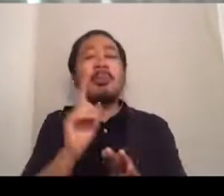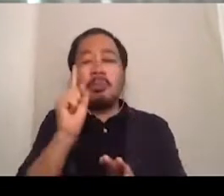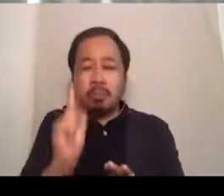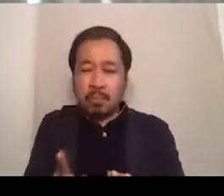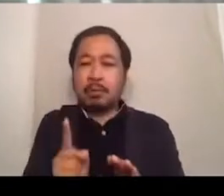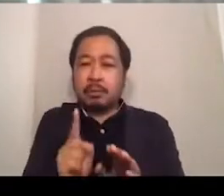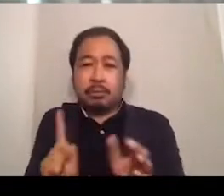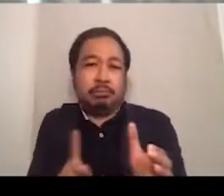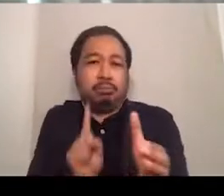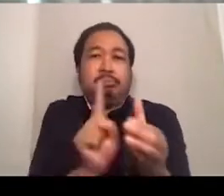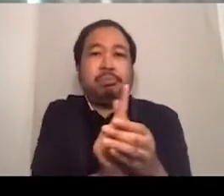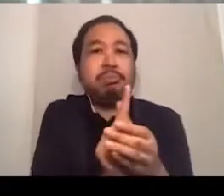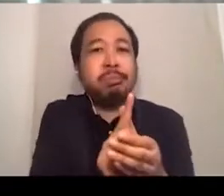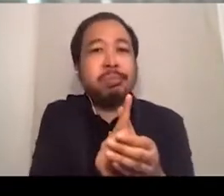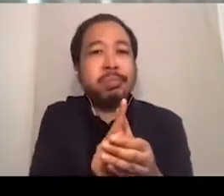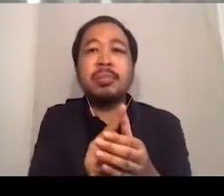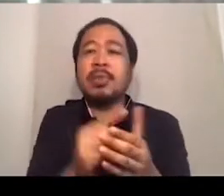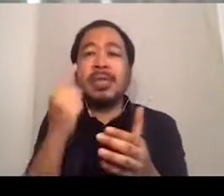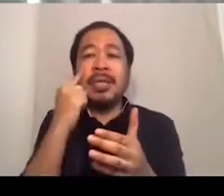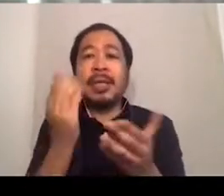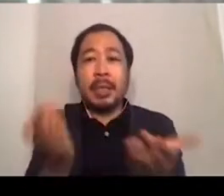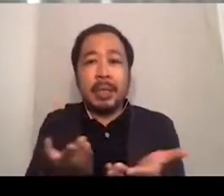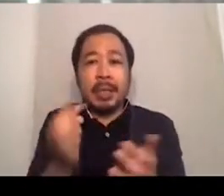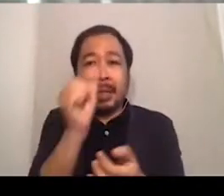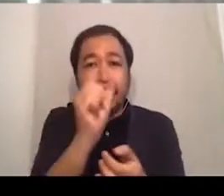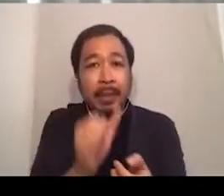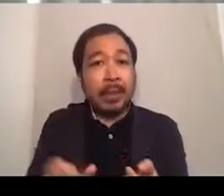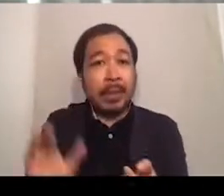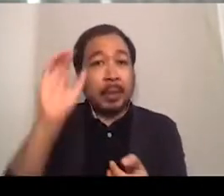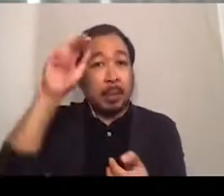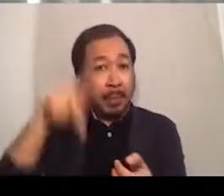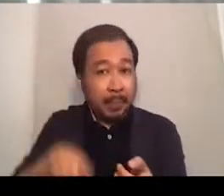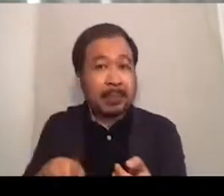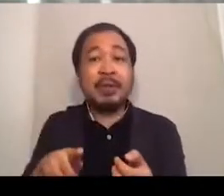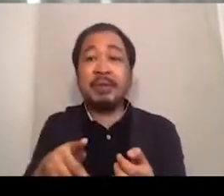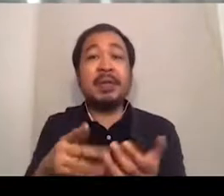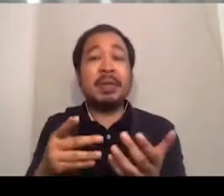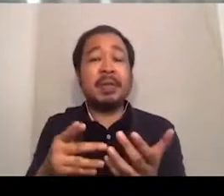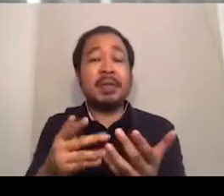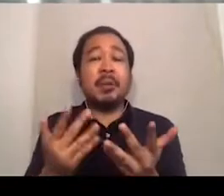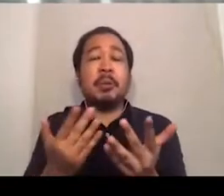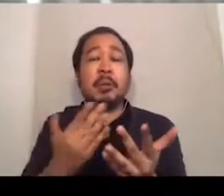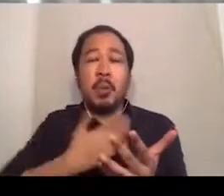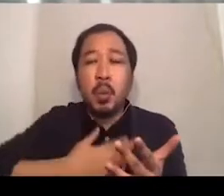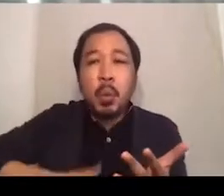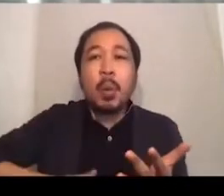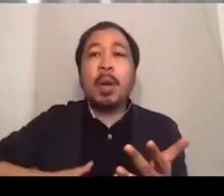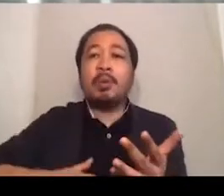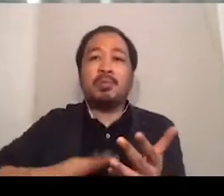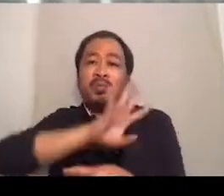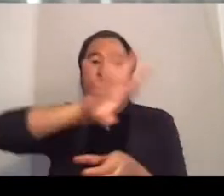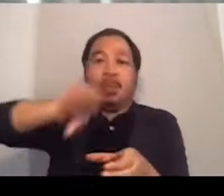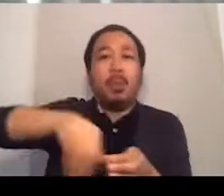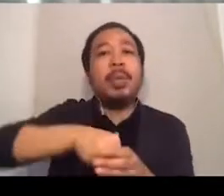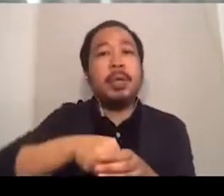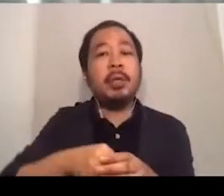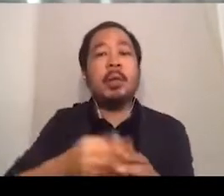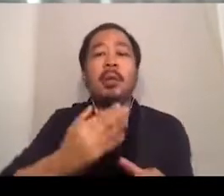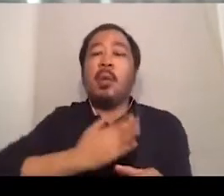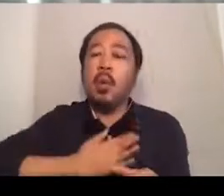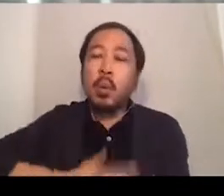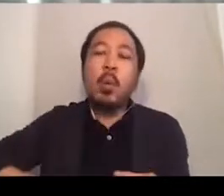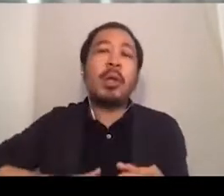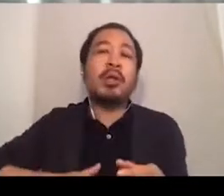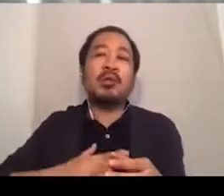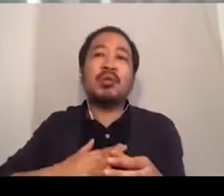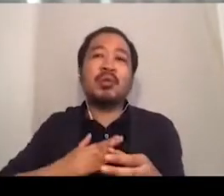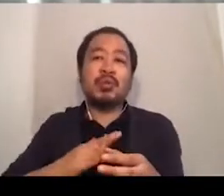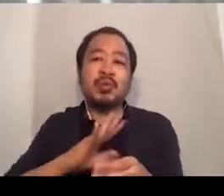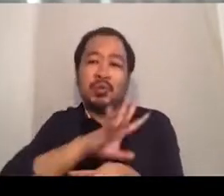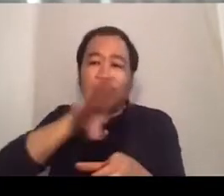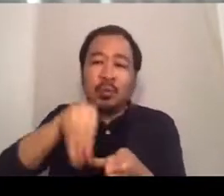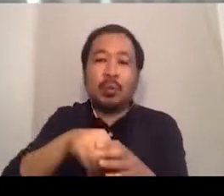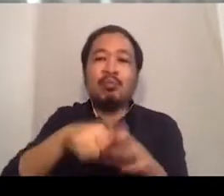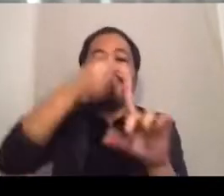We would like to be contributors and active participants in this wave to new normals.